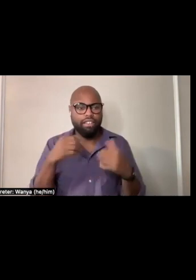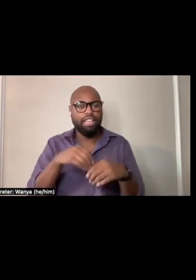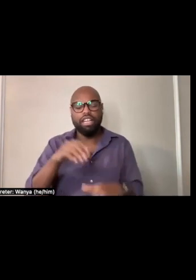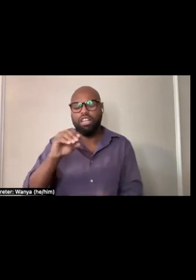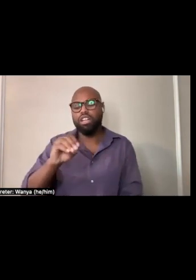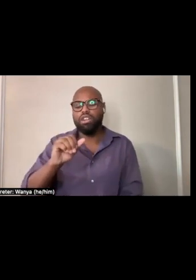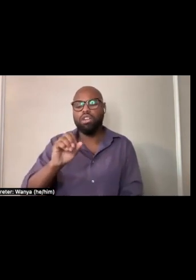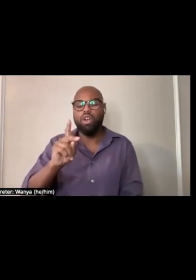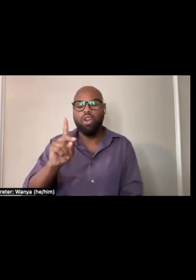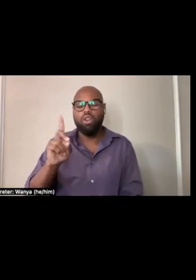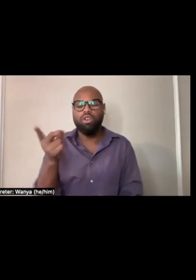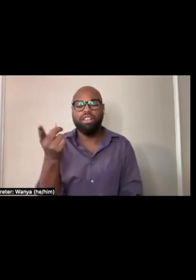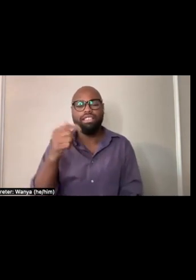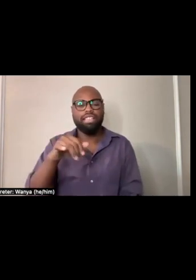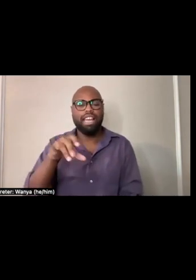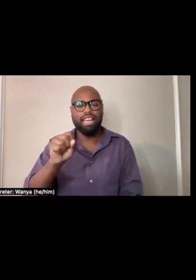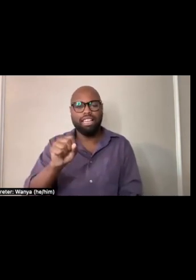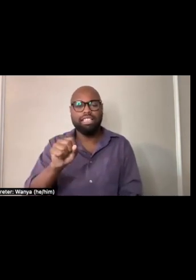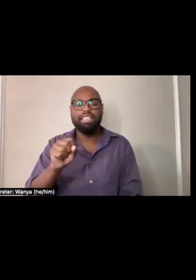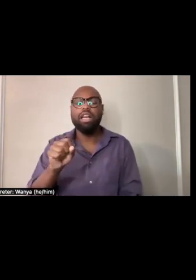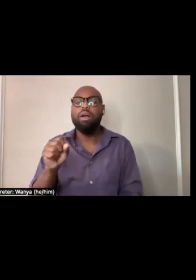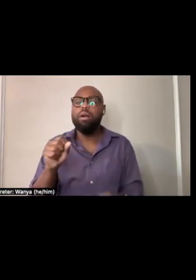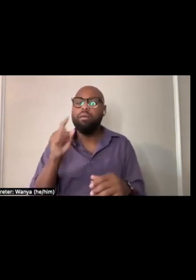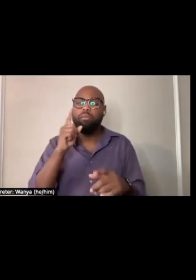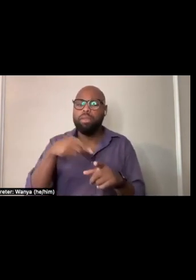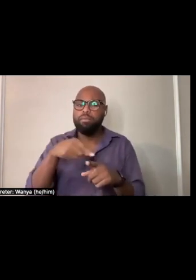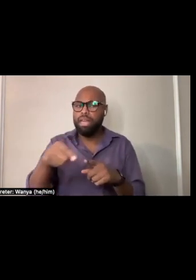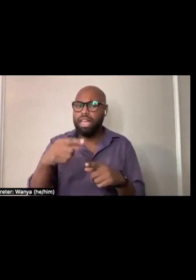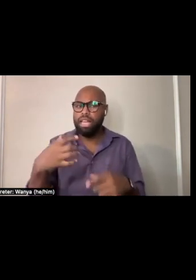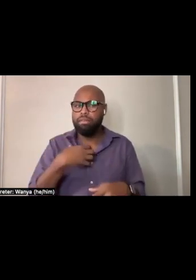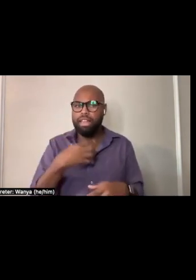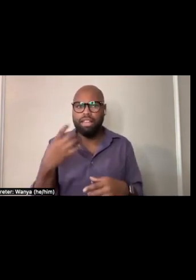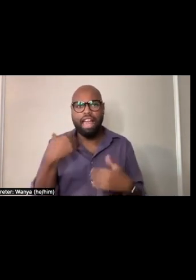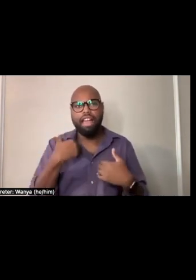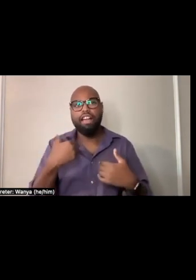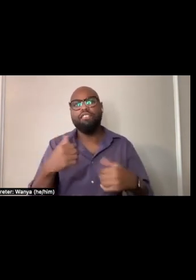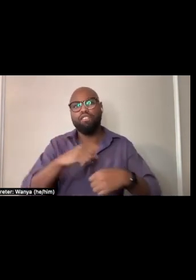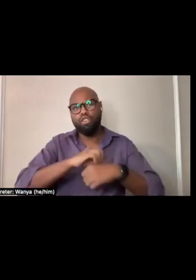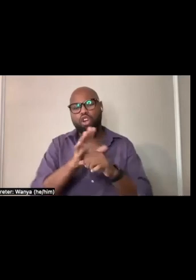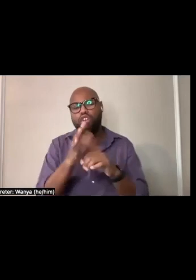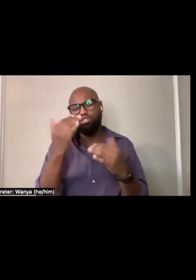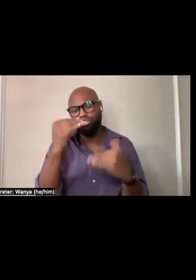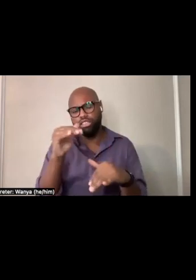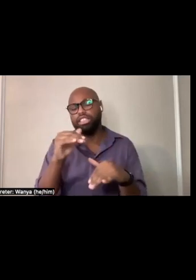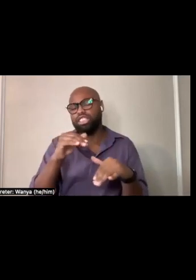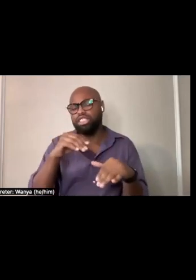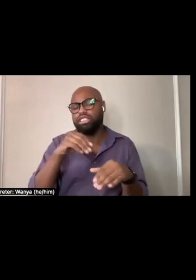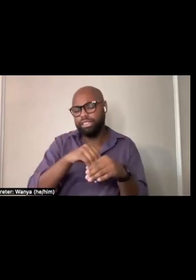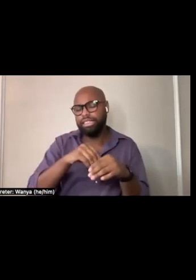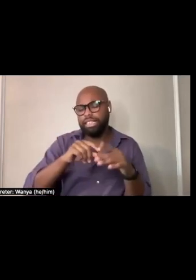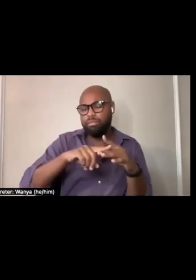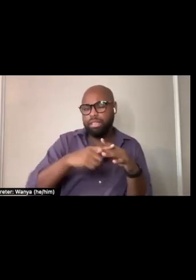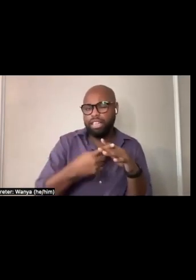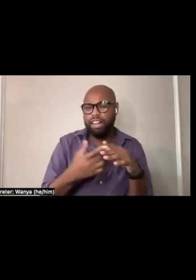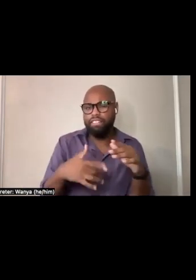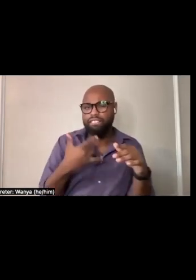a main complaint being that there were COVID restrictions in the early days which they felt were too limiting.